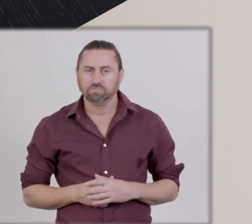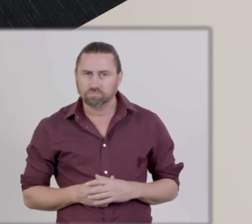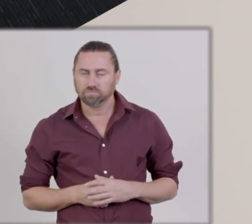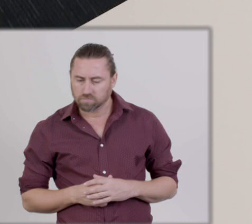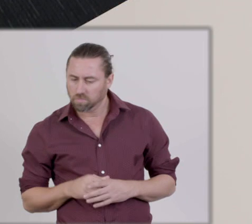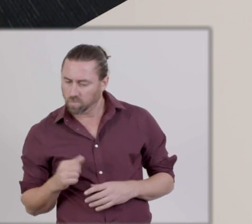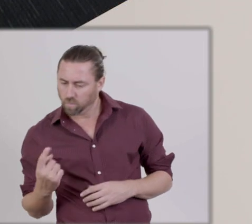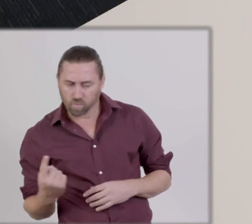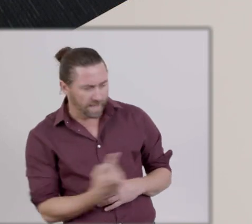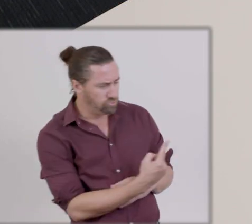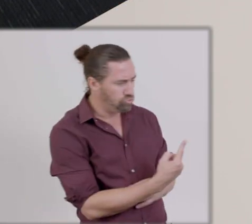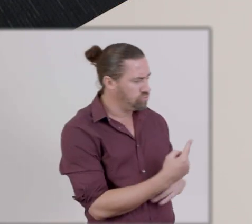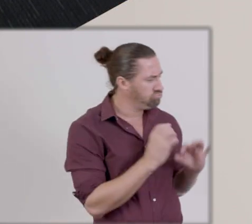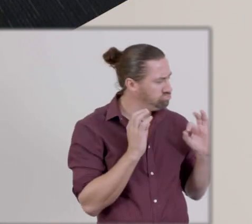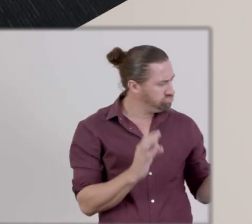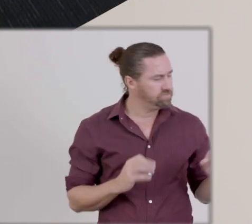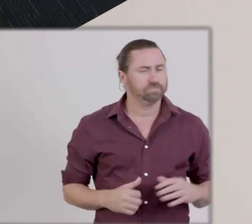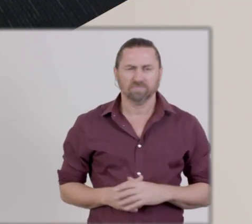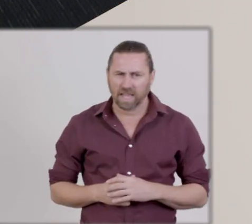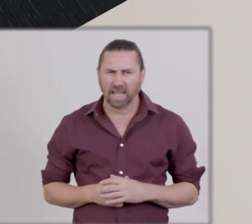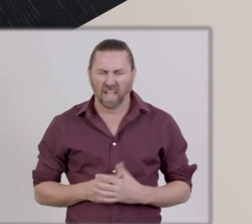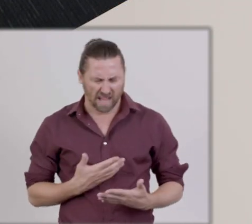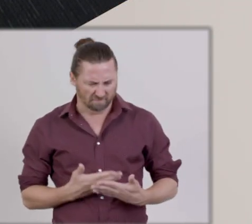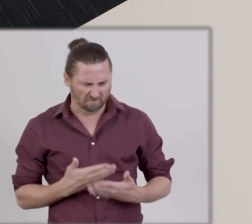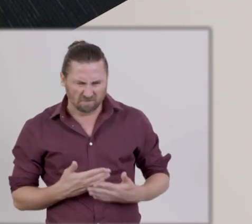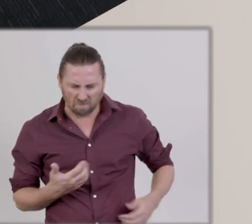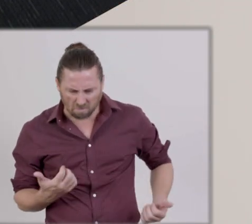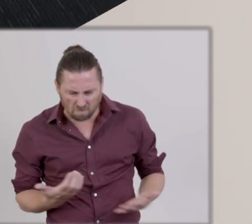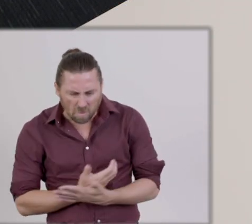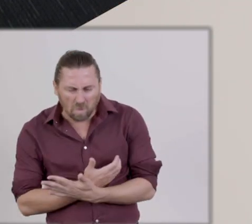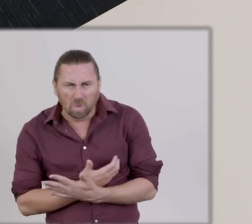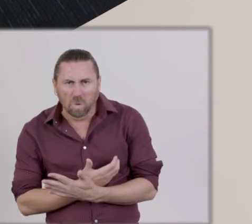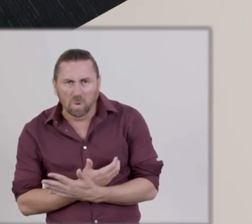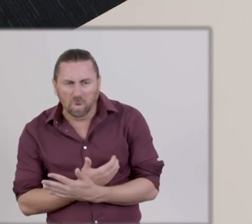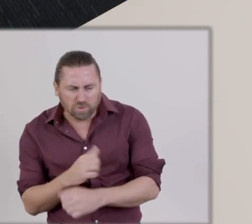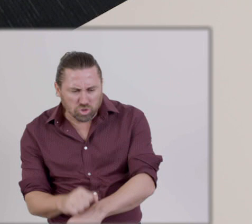Each paddock has one sheep, but there are still more sheep left over.